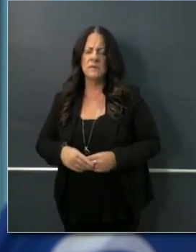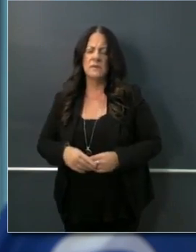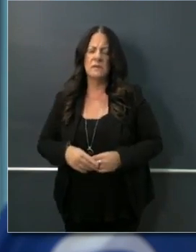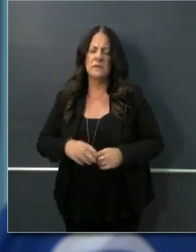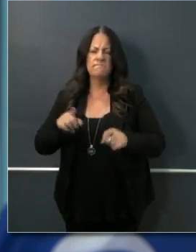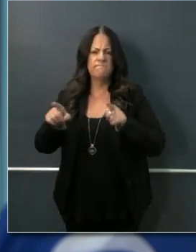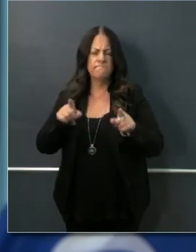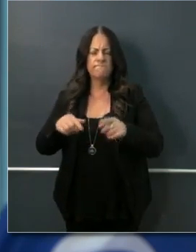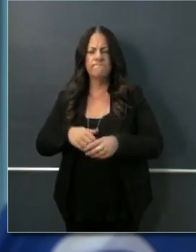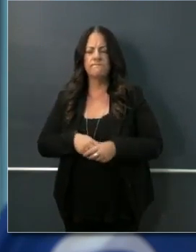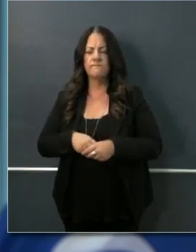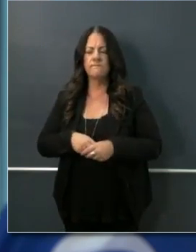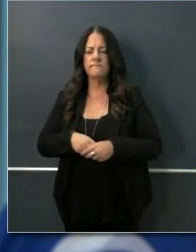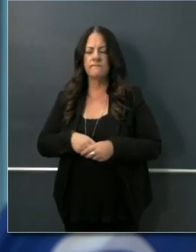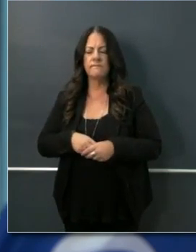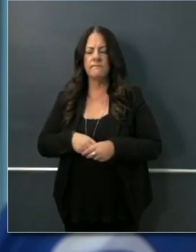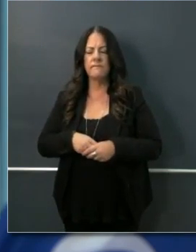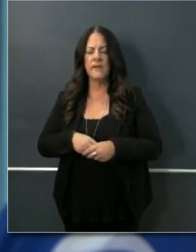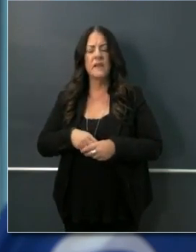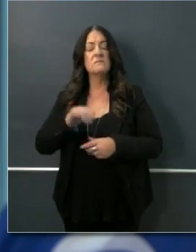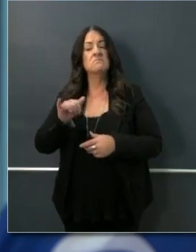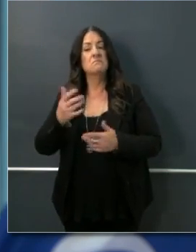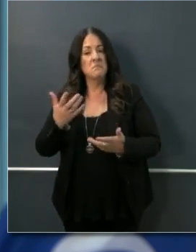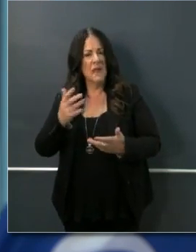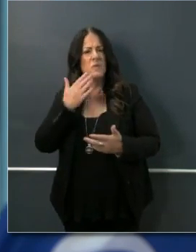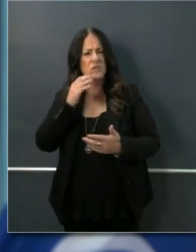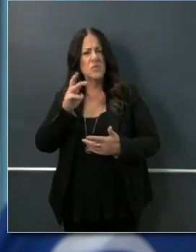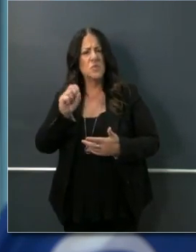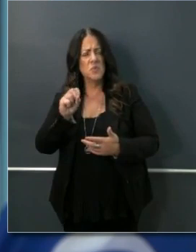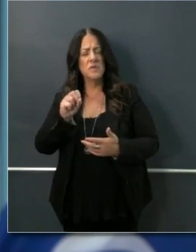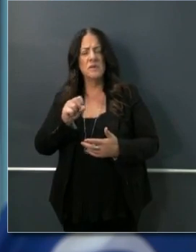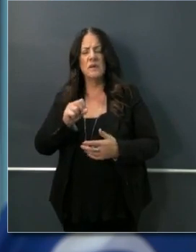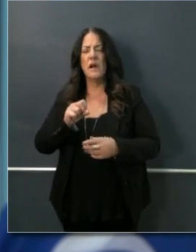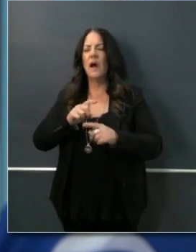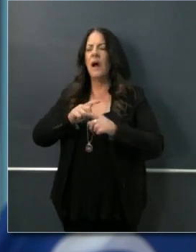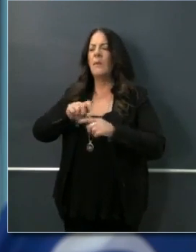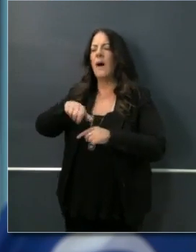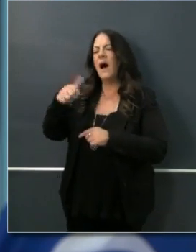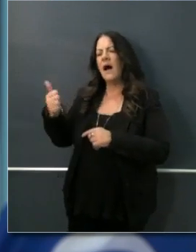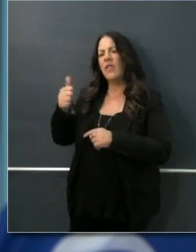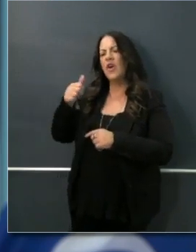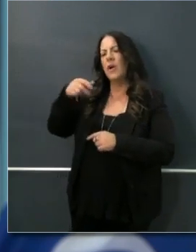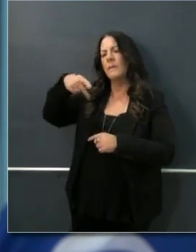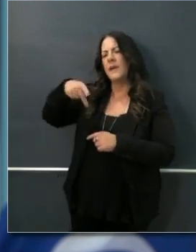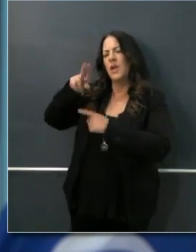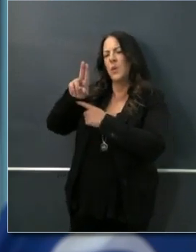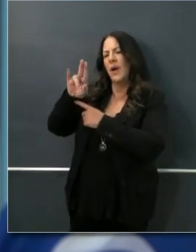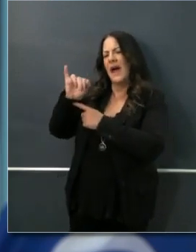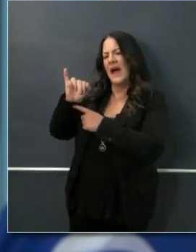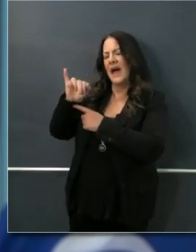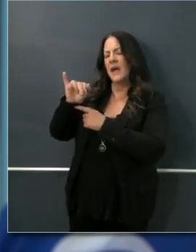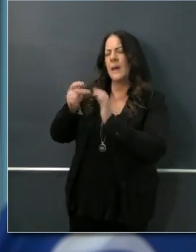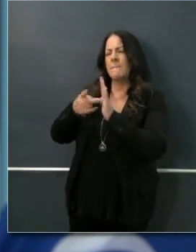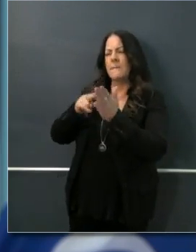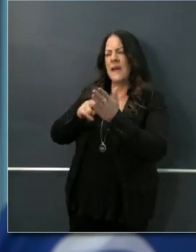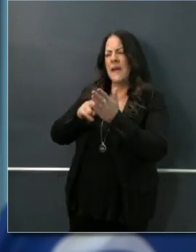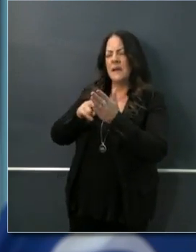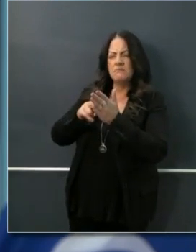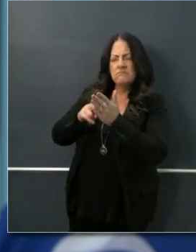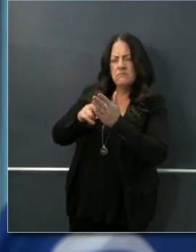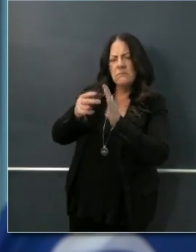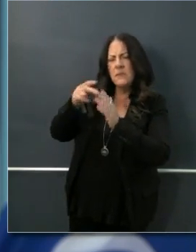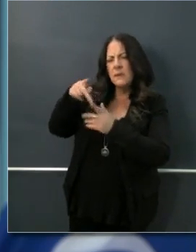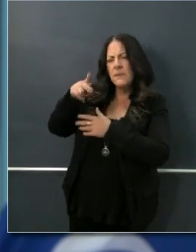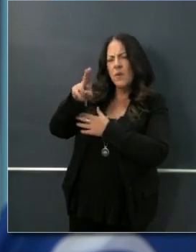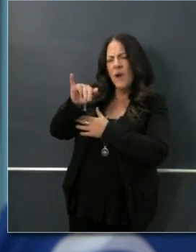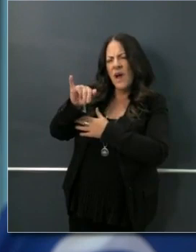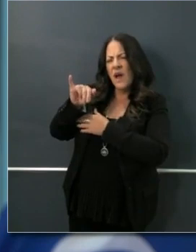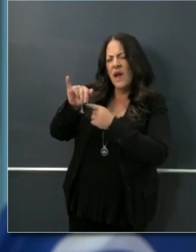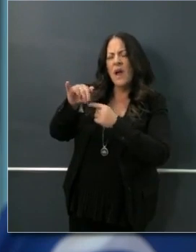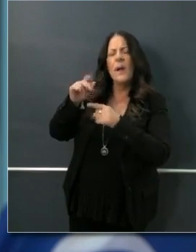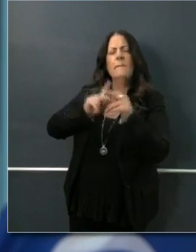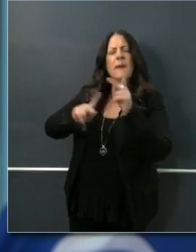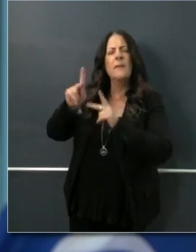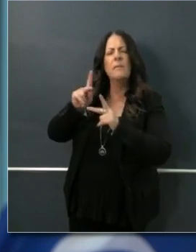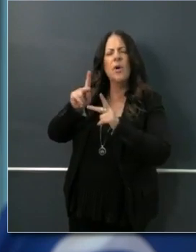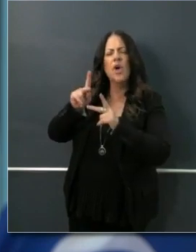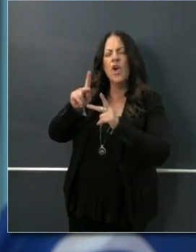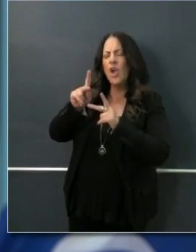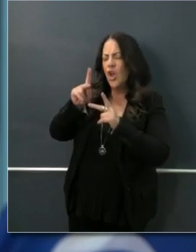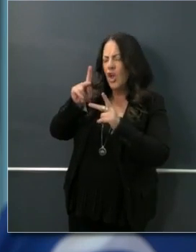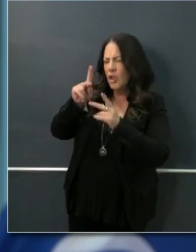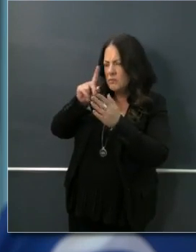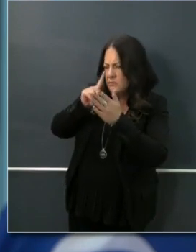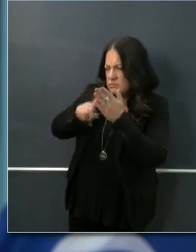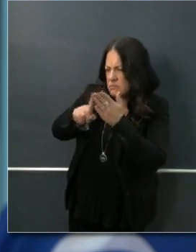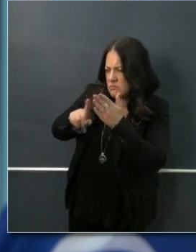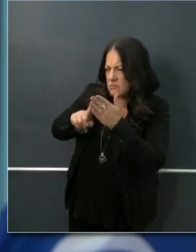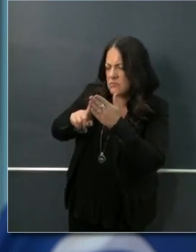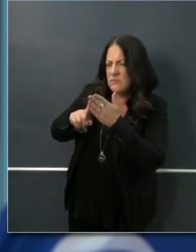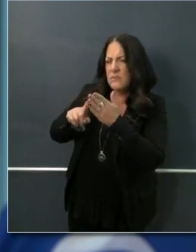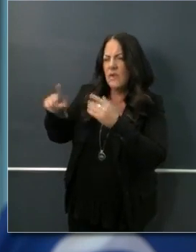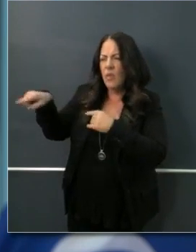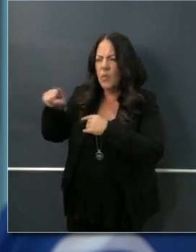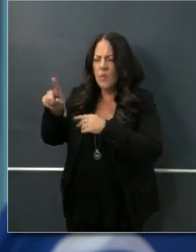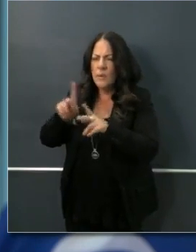4% AND 1.2 PERCENT DECLINE IN I SEE USE BUT WHAT HAPPENED WAS ALSO A SIGNIFICANT WAS ALSO KIND OF HAS A NUMBER OF WHAT WE CALL PU IS THESE ARE PERSONS UNDER INVESTIGATION AND BOTH FOR